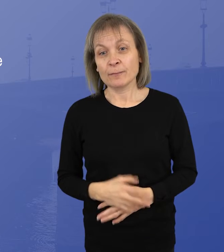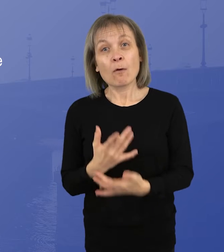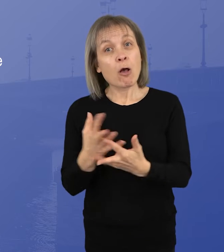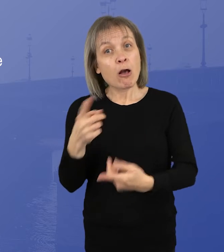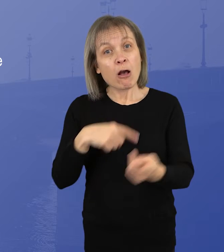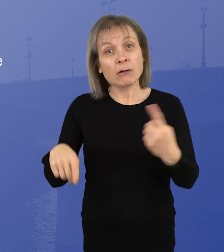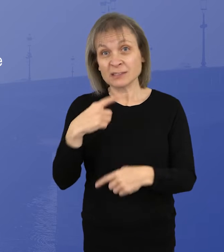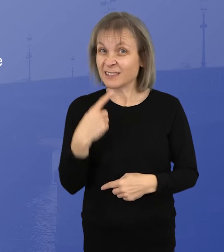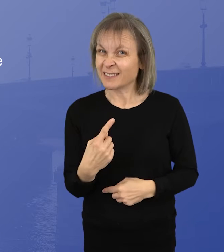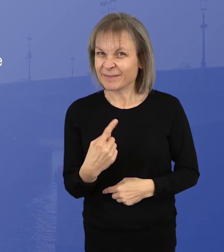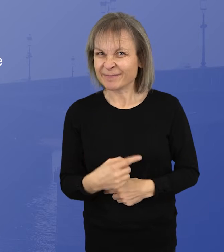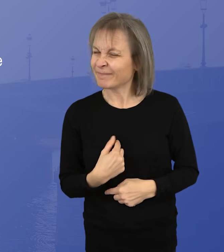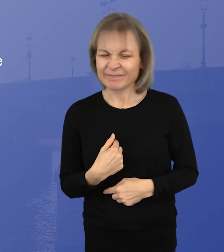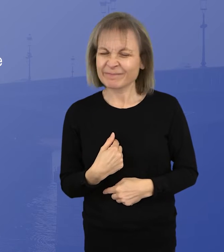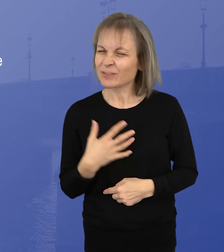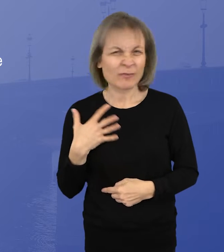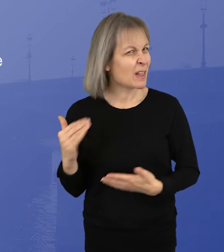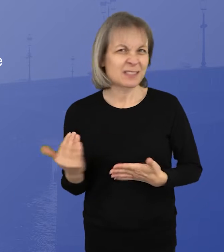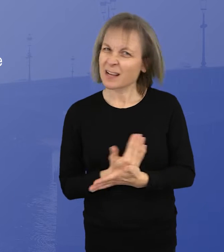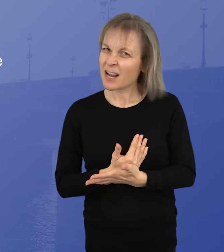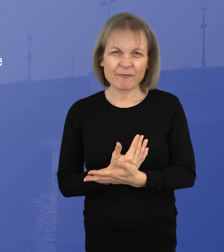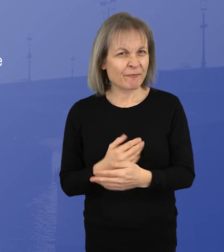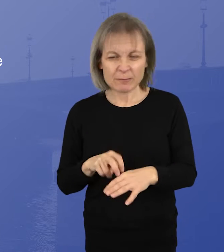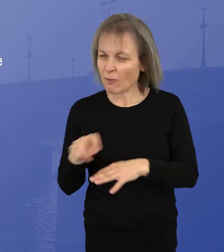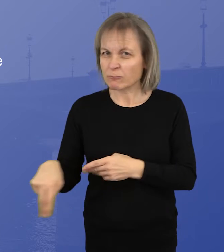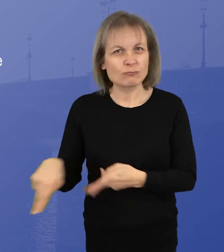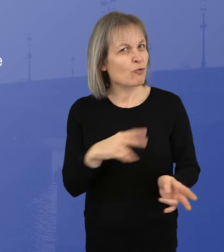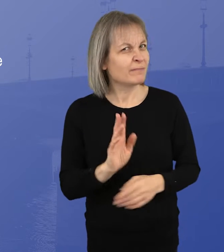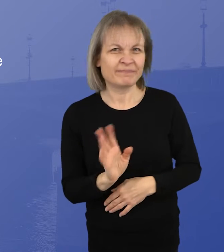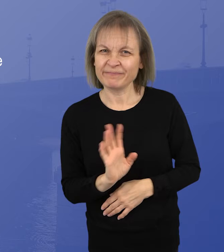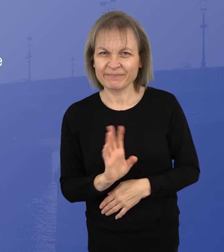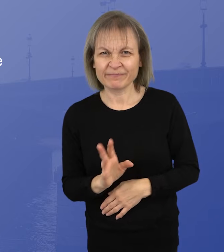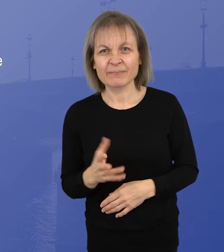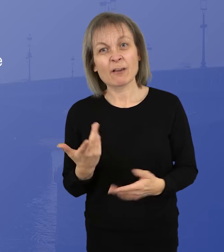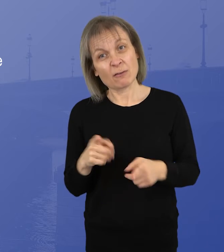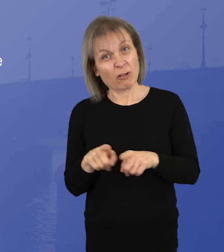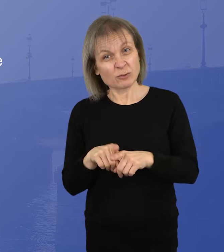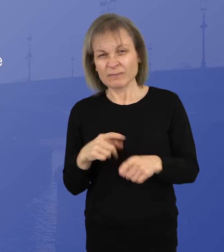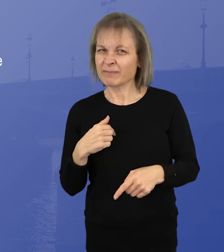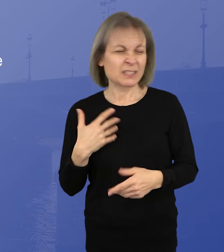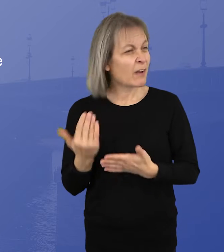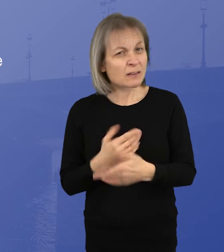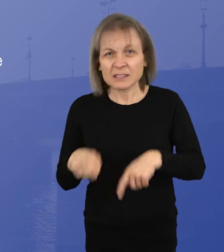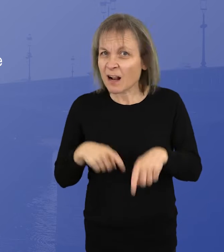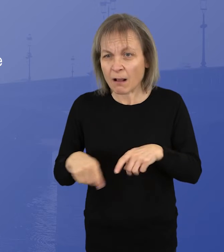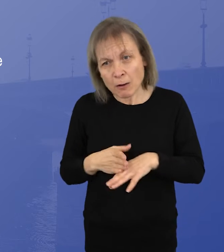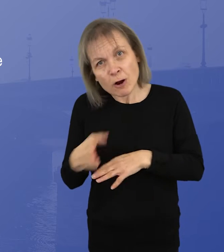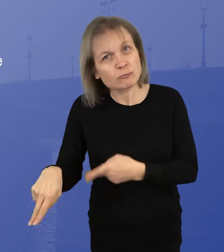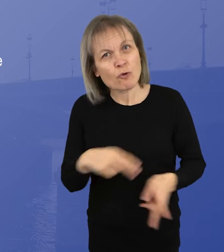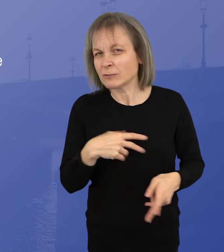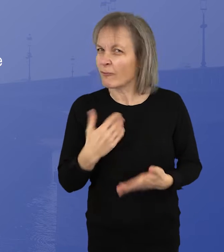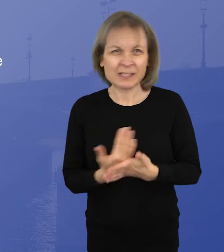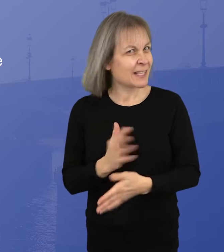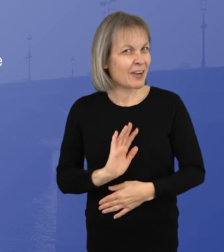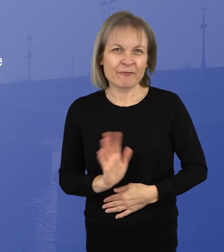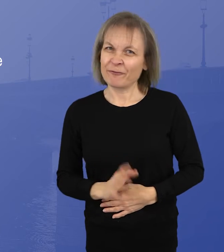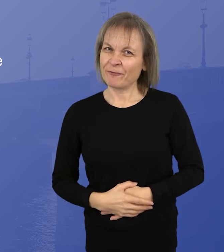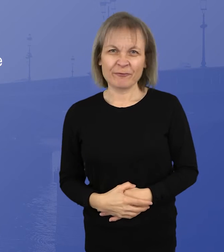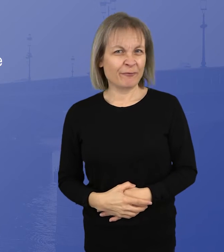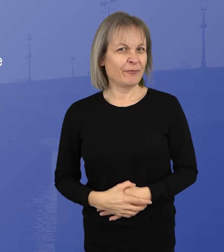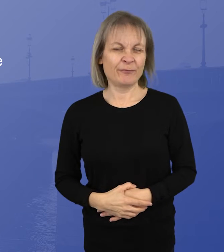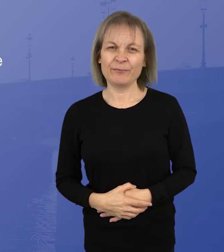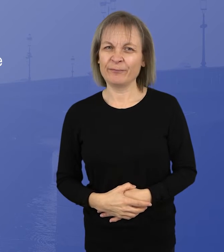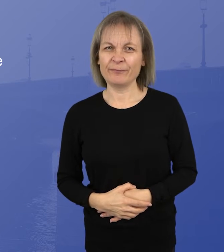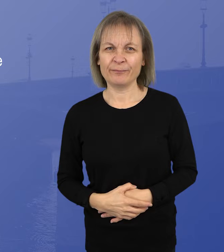A lot of people said: “I do not feel safe when I cross the road.” and “I do not feel safe when cycling across the road.”